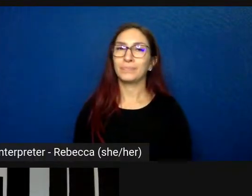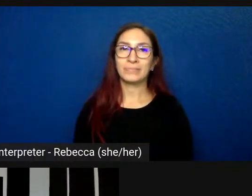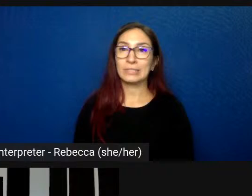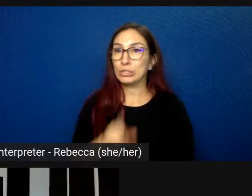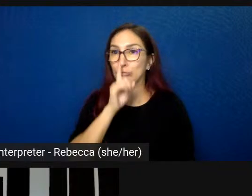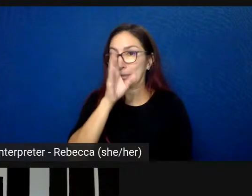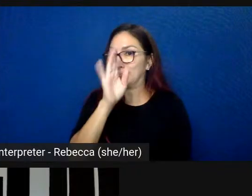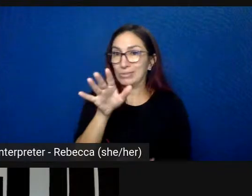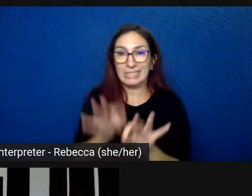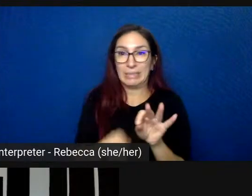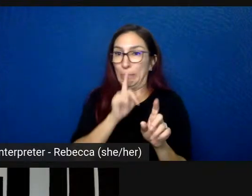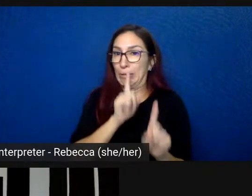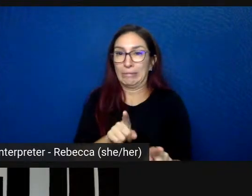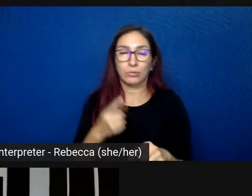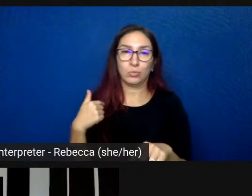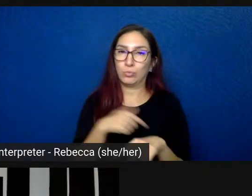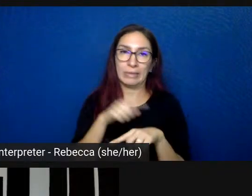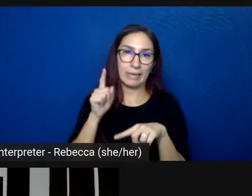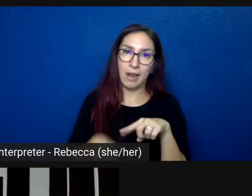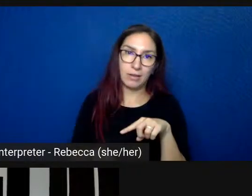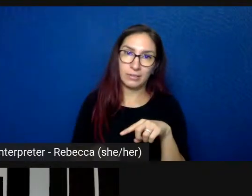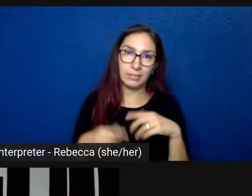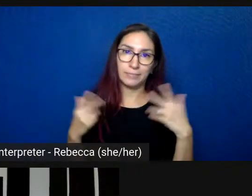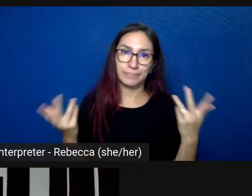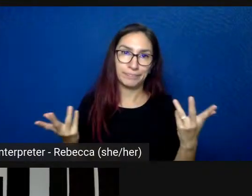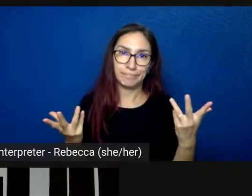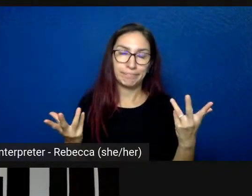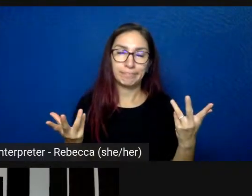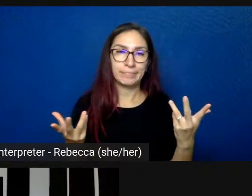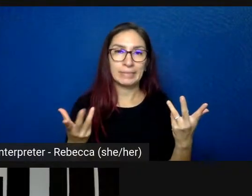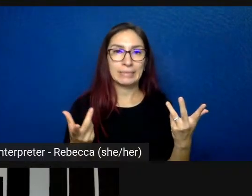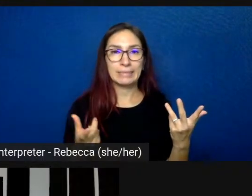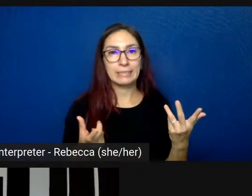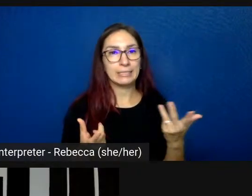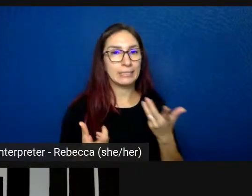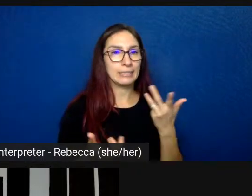that and maintain the standard? Carlos Camara: Simply we cannot. .